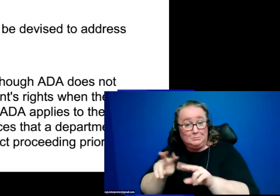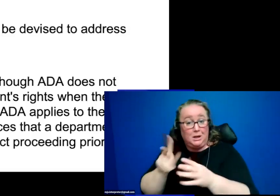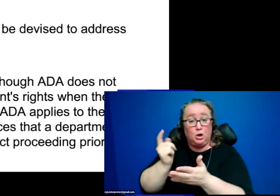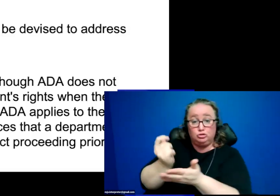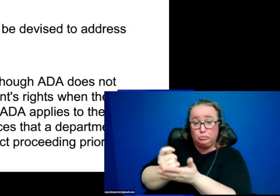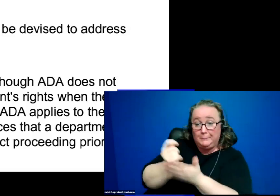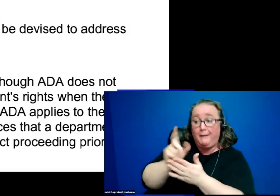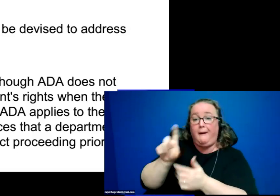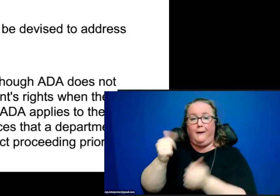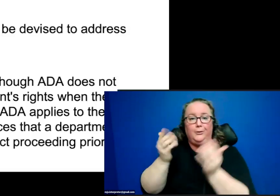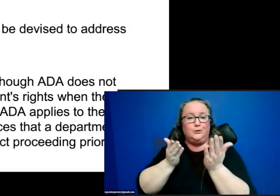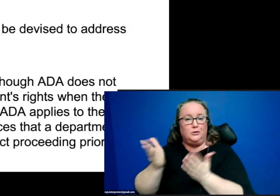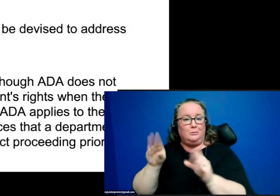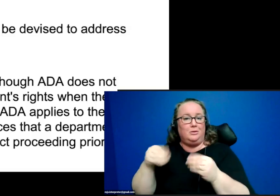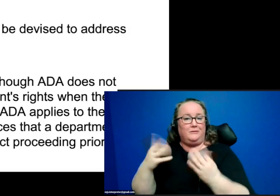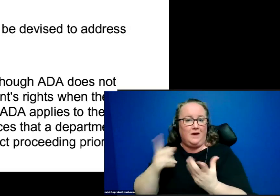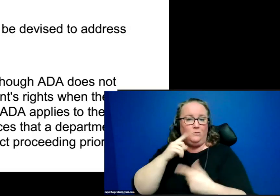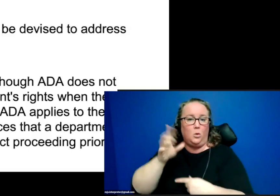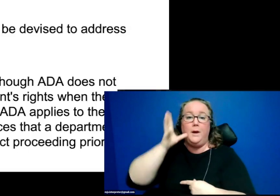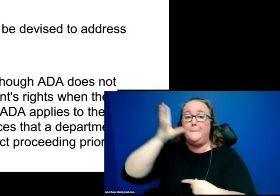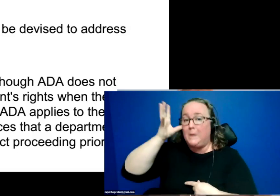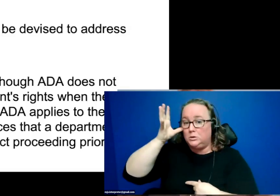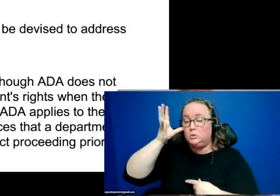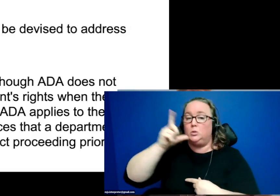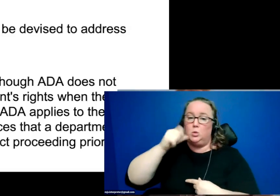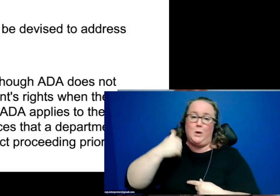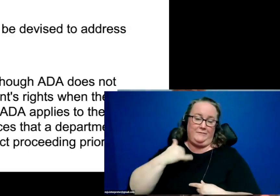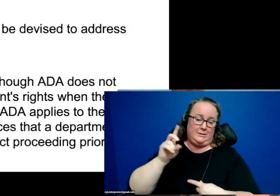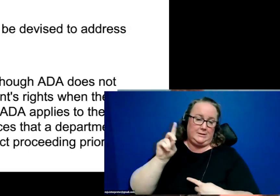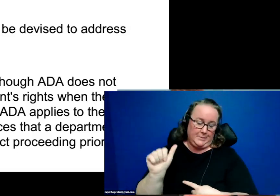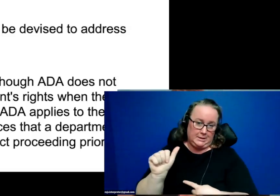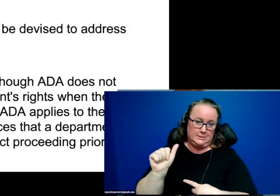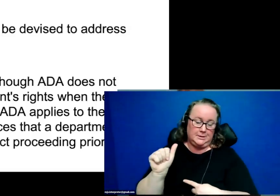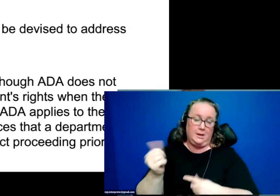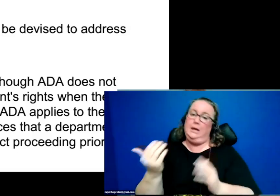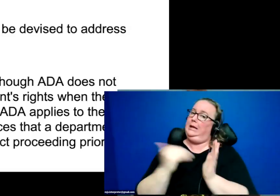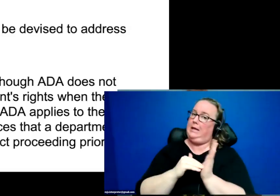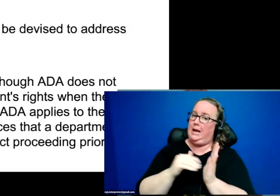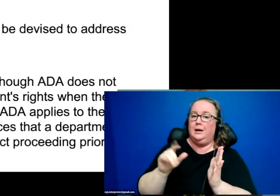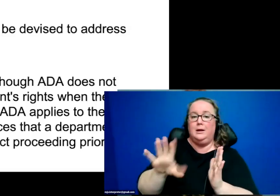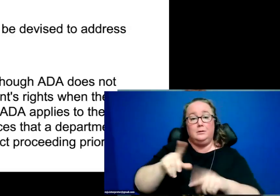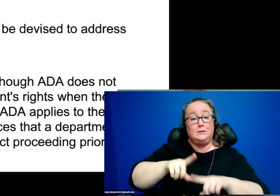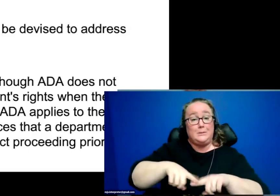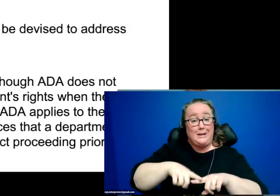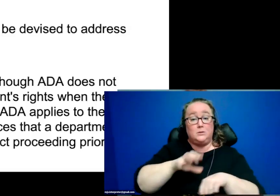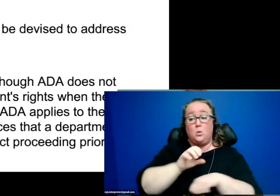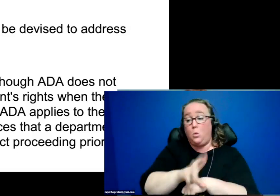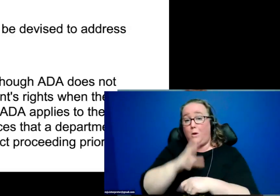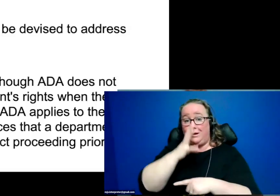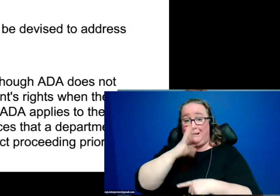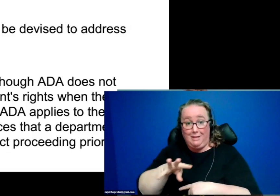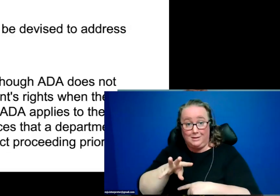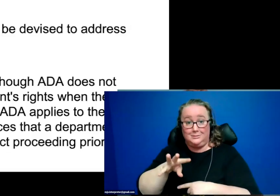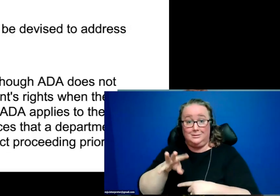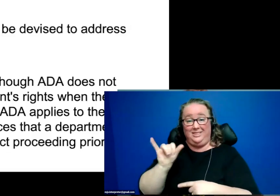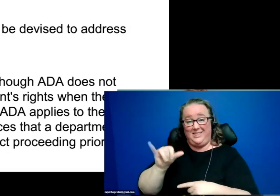a department provides to parents with disabilities through a dependency and neglect proceeding. Again, this is critical